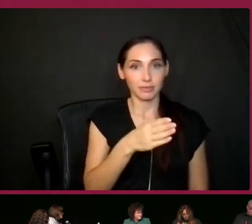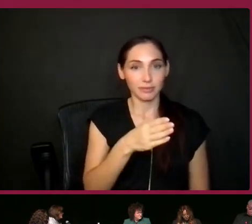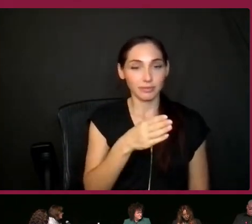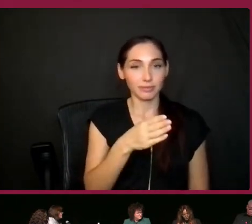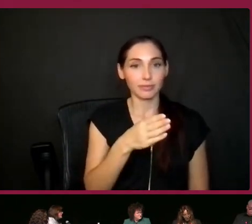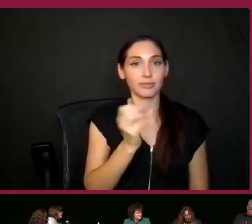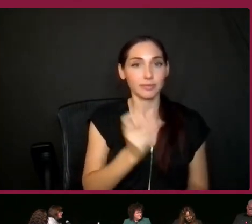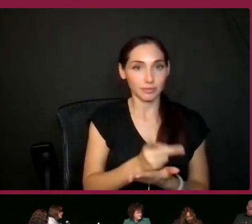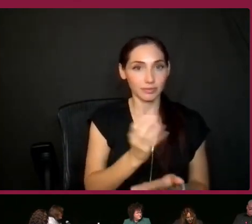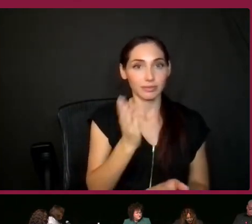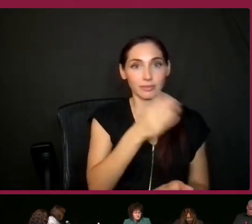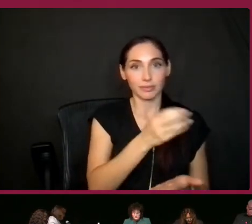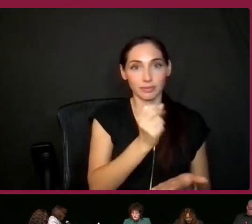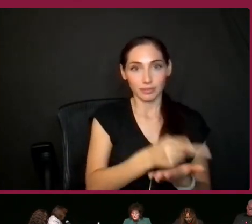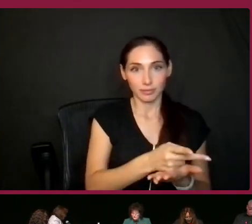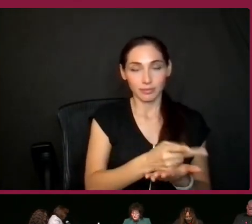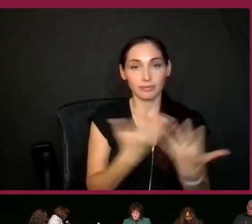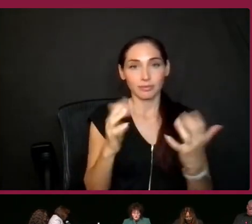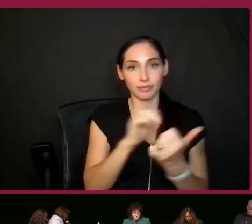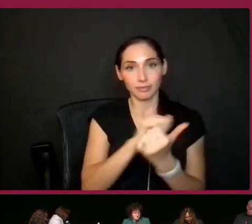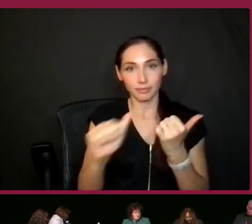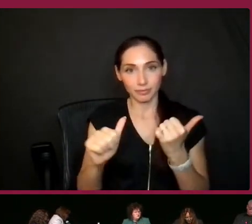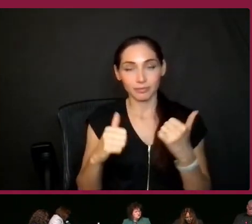Trustee Harvey? Yes. Motion passes. I would also